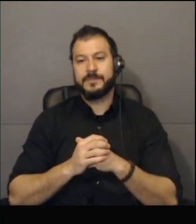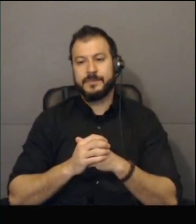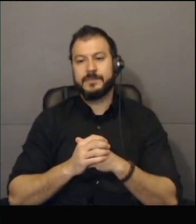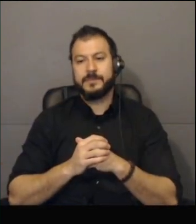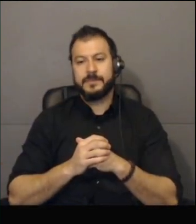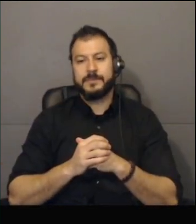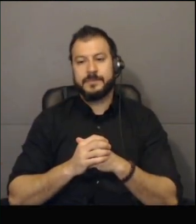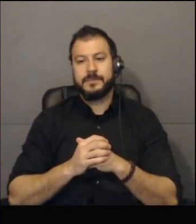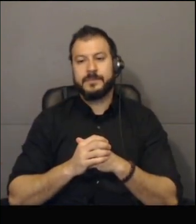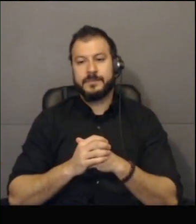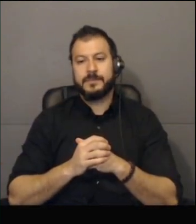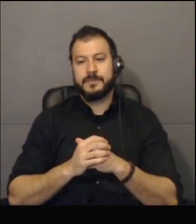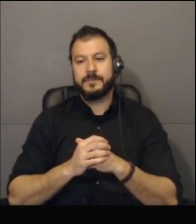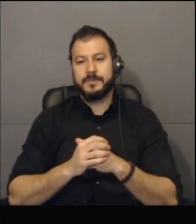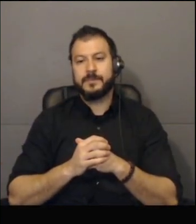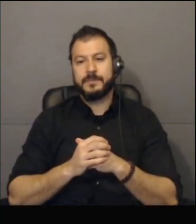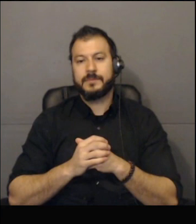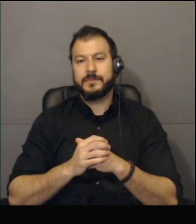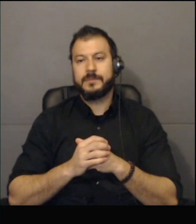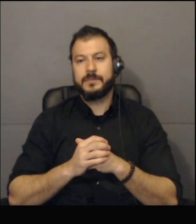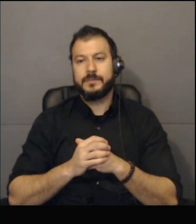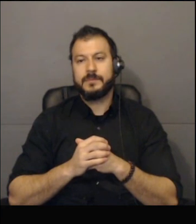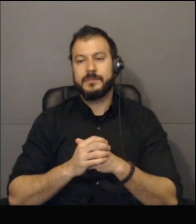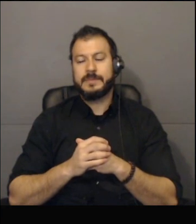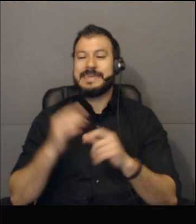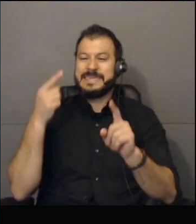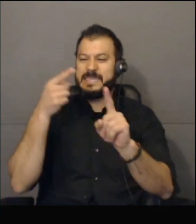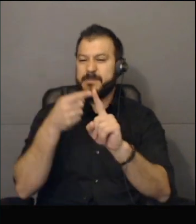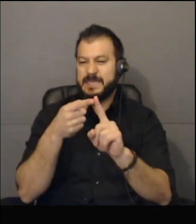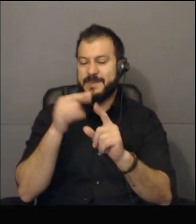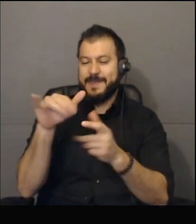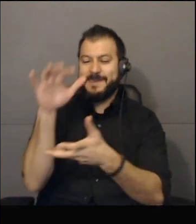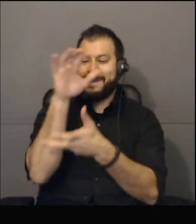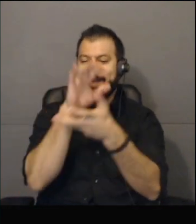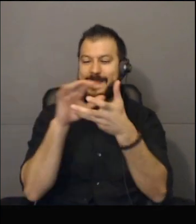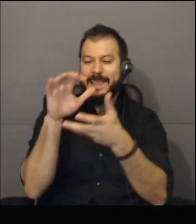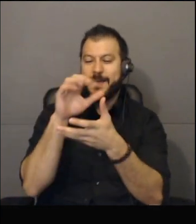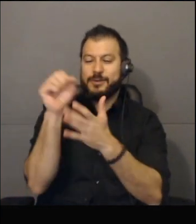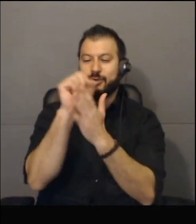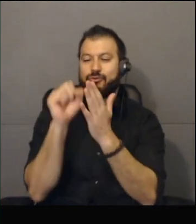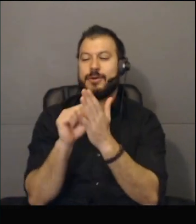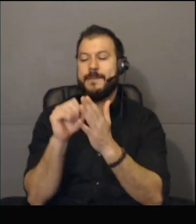Finally. Specify the cloud script function name declared in Step